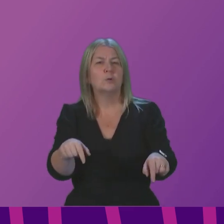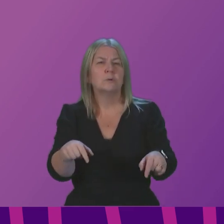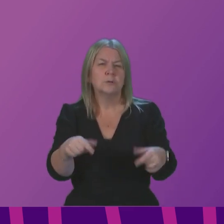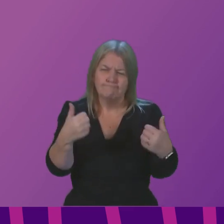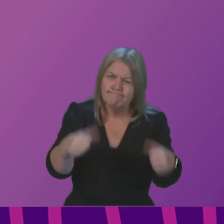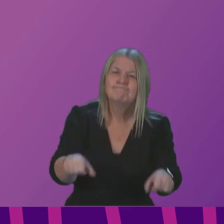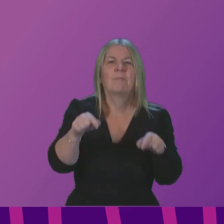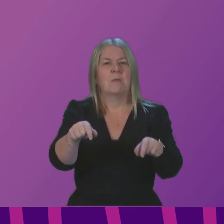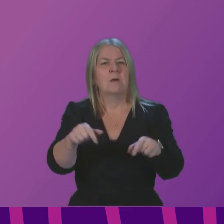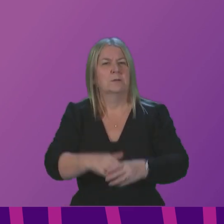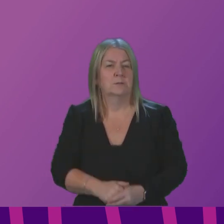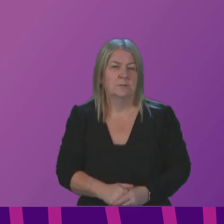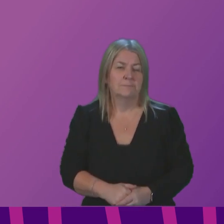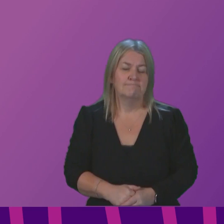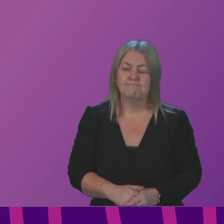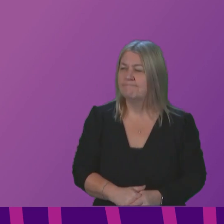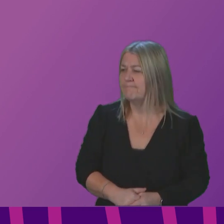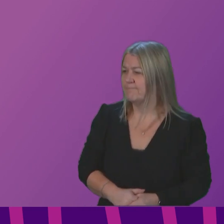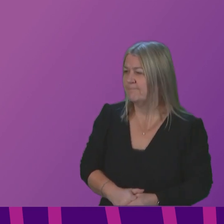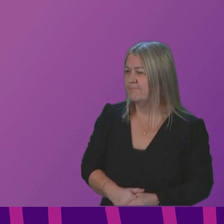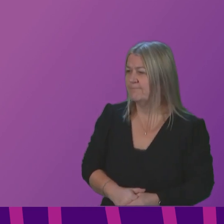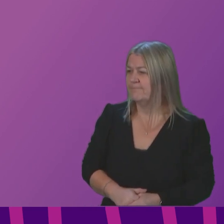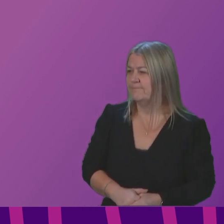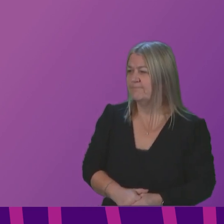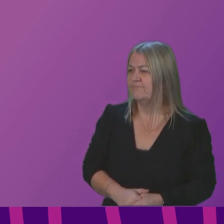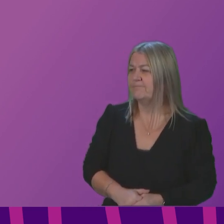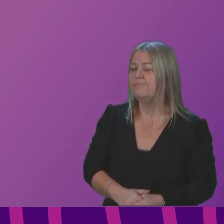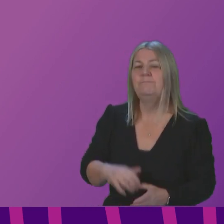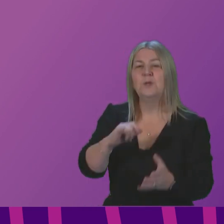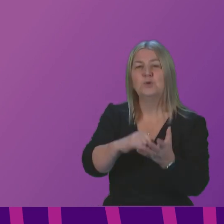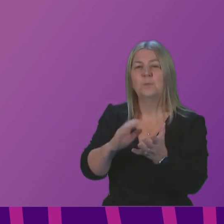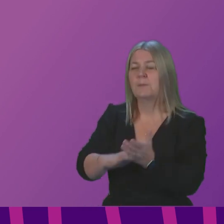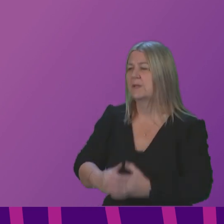will, on behalf of his colleagues, reflect on that.